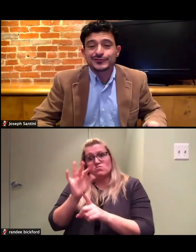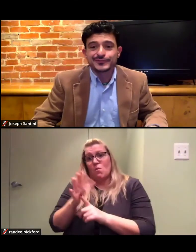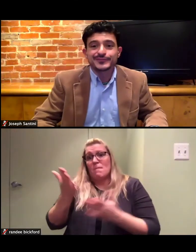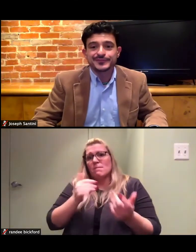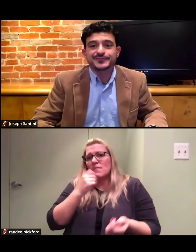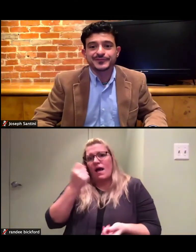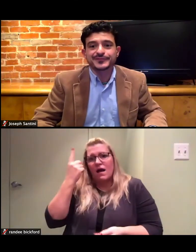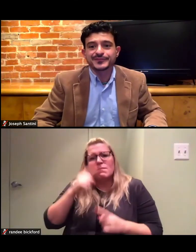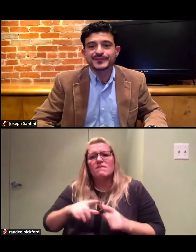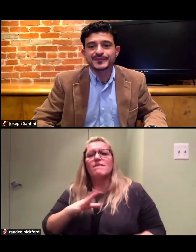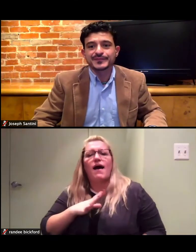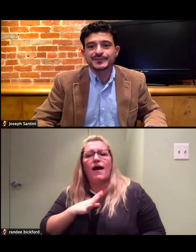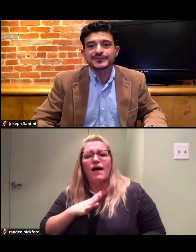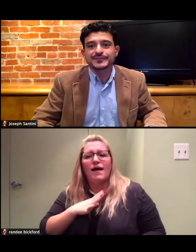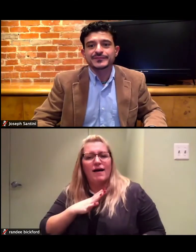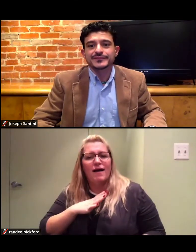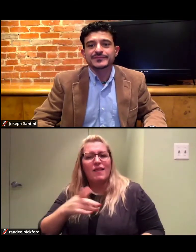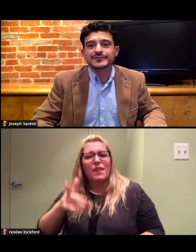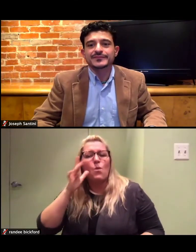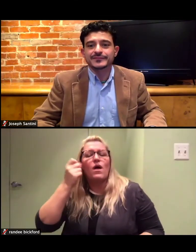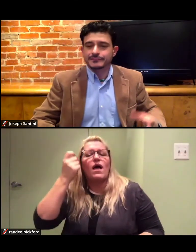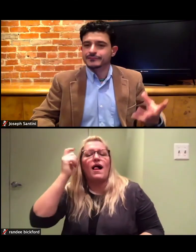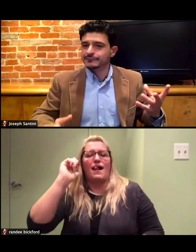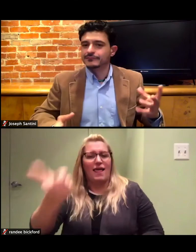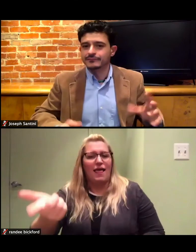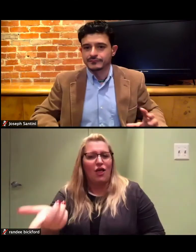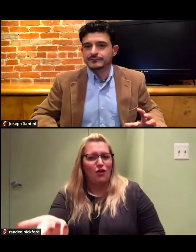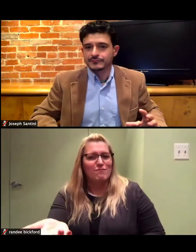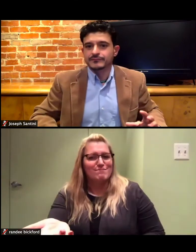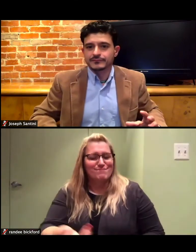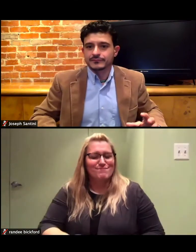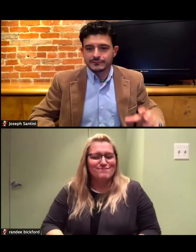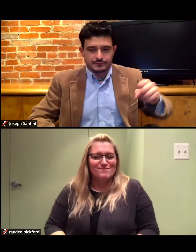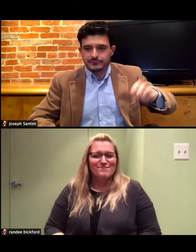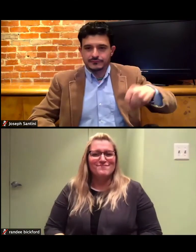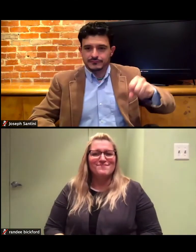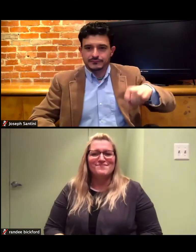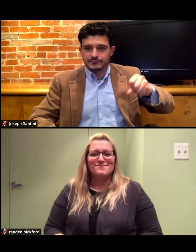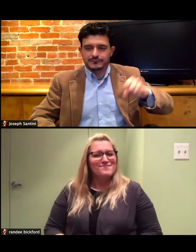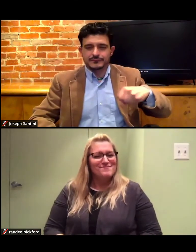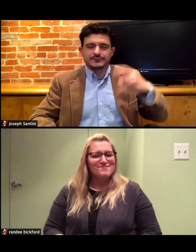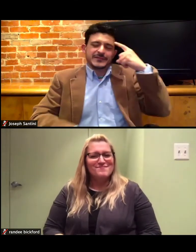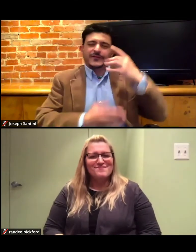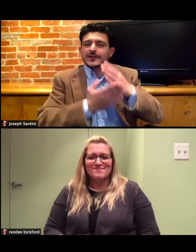to have exposure when they're young, even if they don't understand the concepts because that exposure will help them have